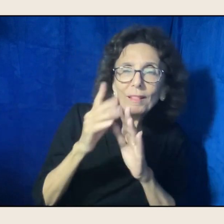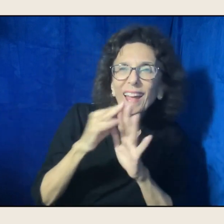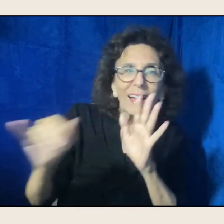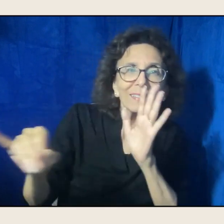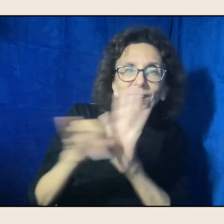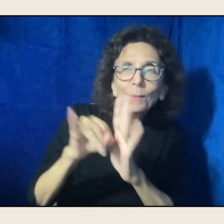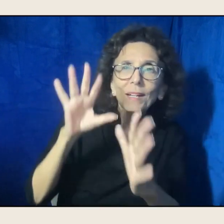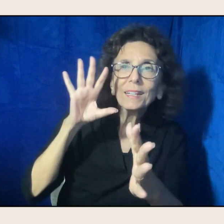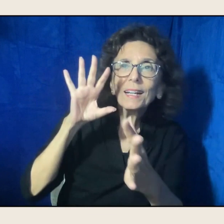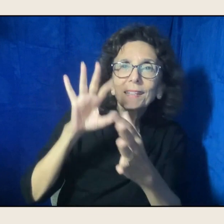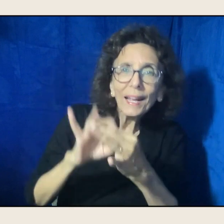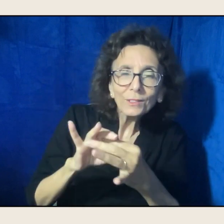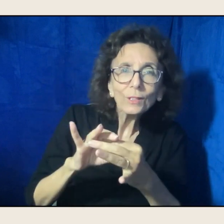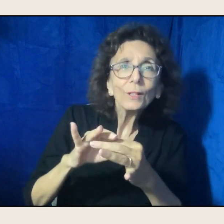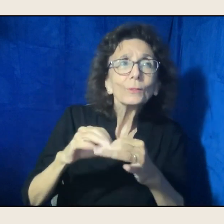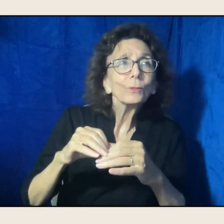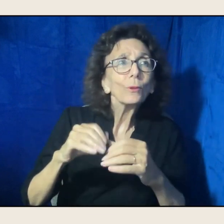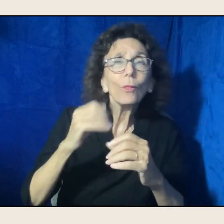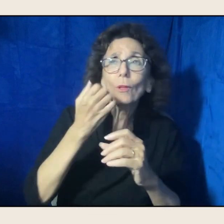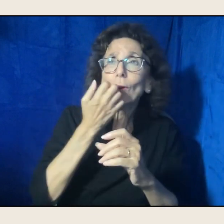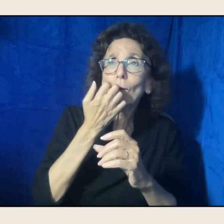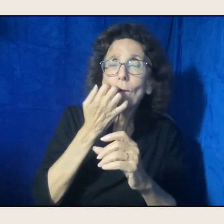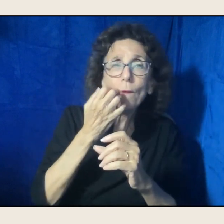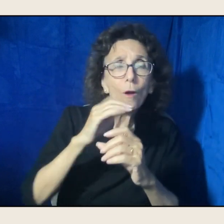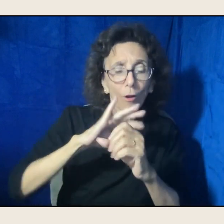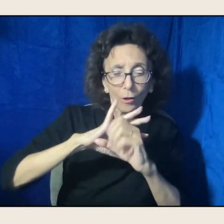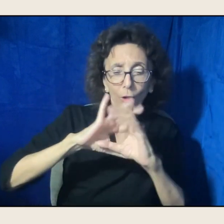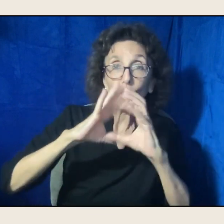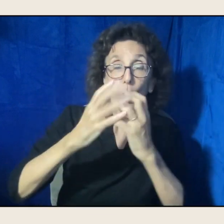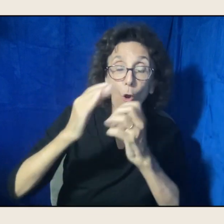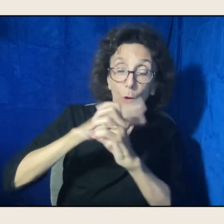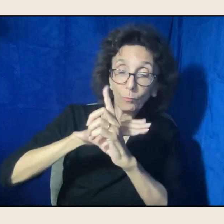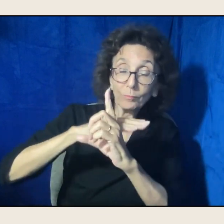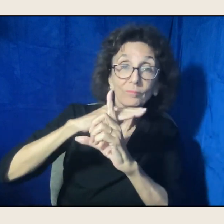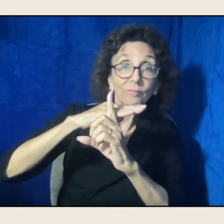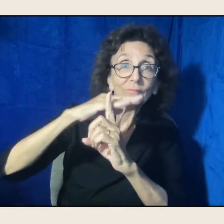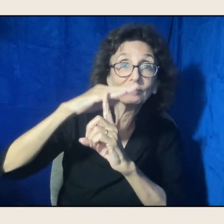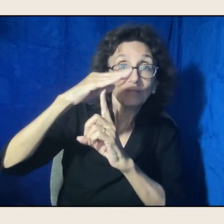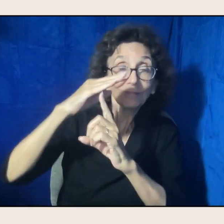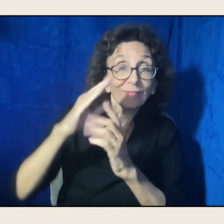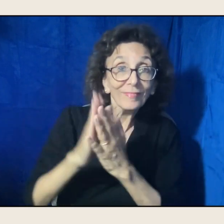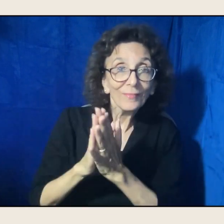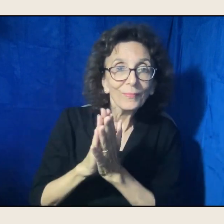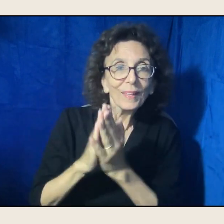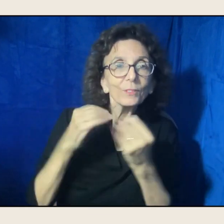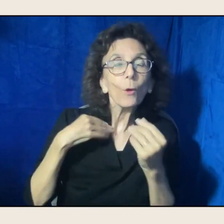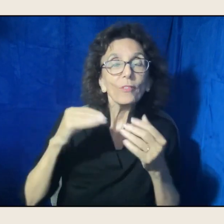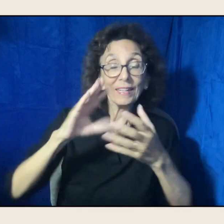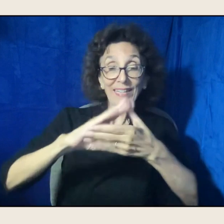and some of the other issues that you raised in the opening. So narrative really matters. I mean, I'm a writer, I'm an essayist.